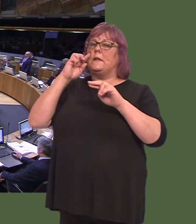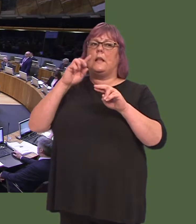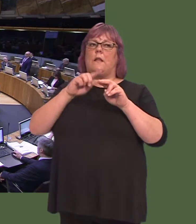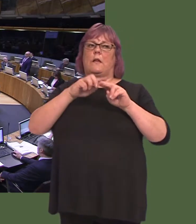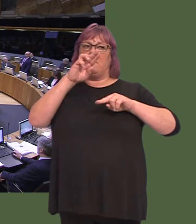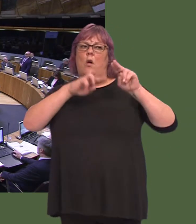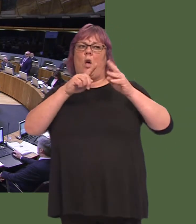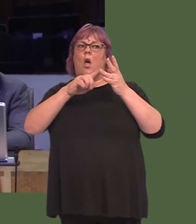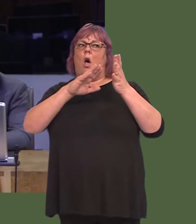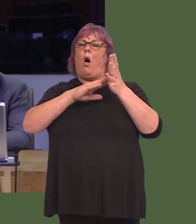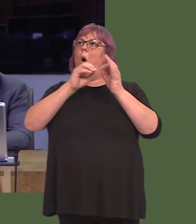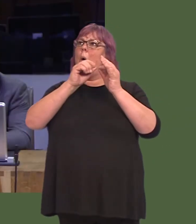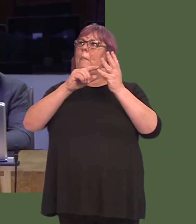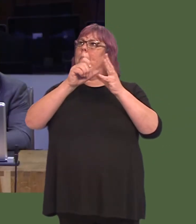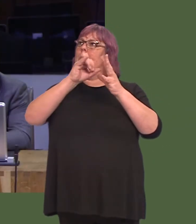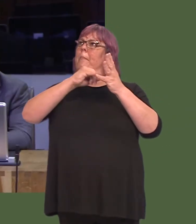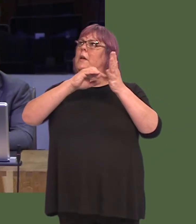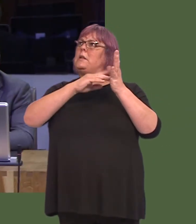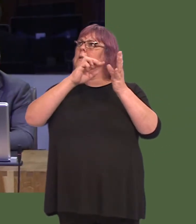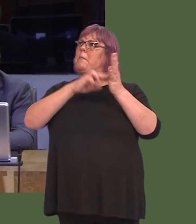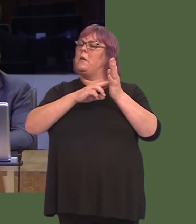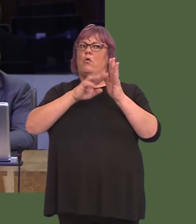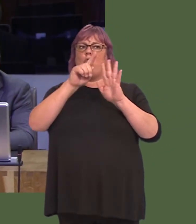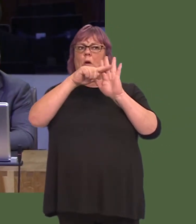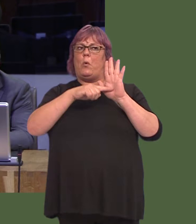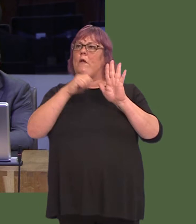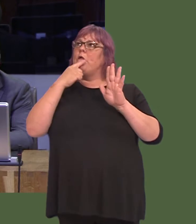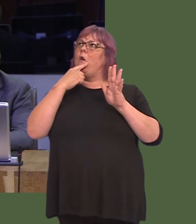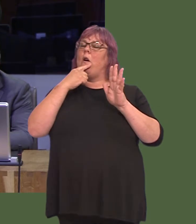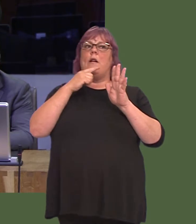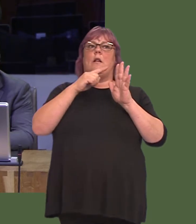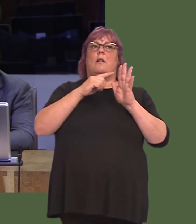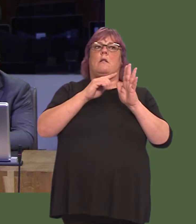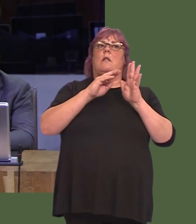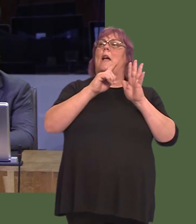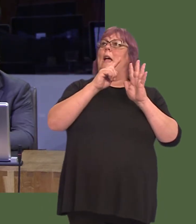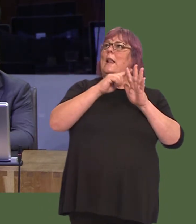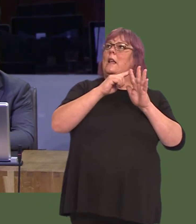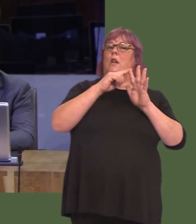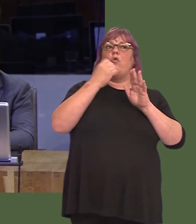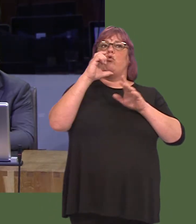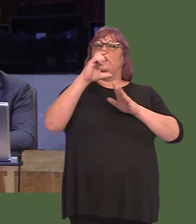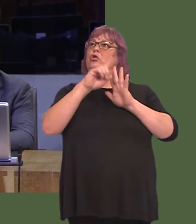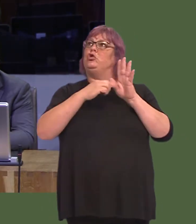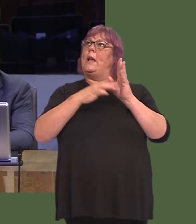Ombudsman for Wales's report on the distressing case of Ellie and Chris James of Haverfordwest, whose son died in Glangwili hospital.